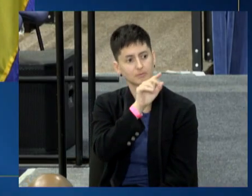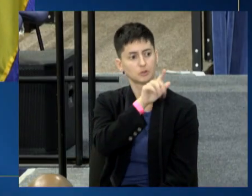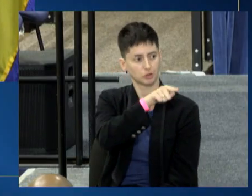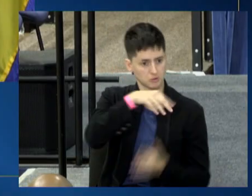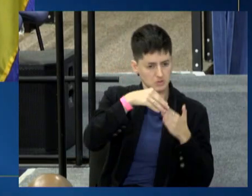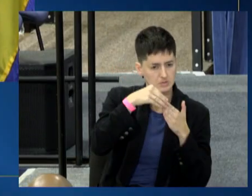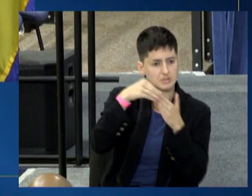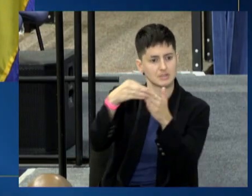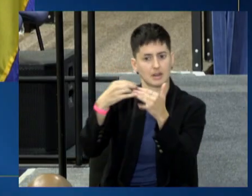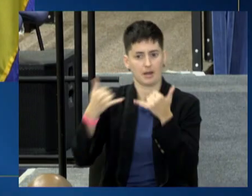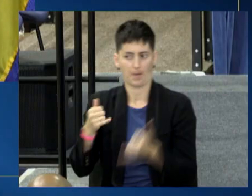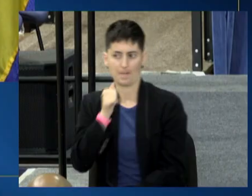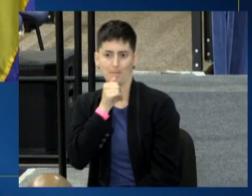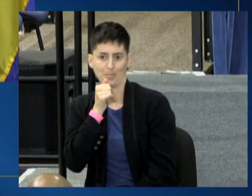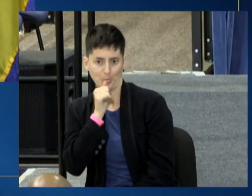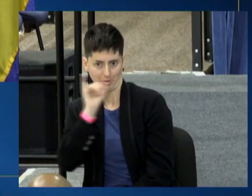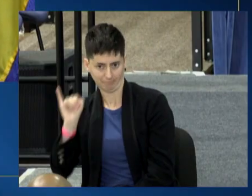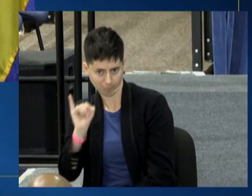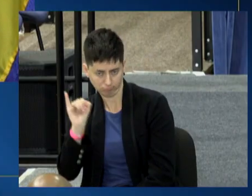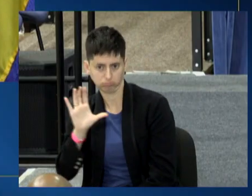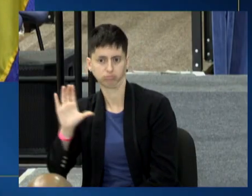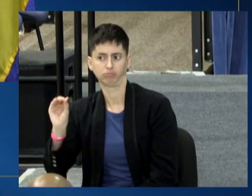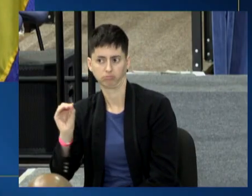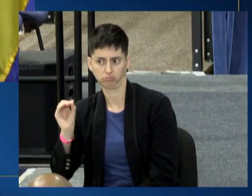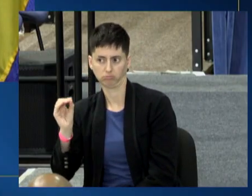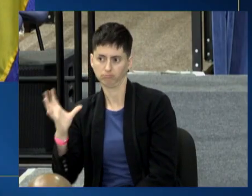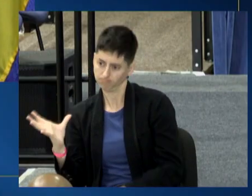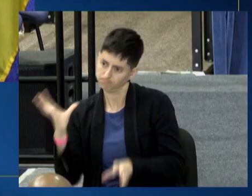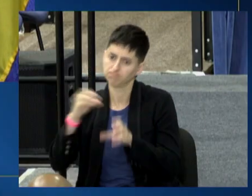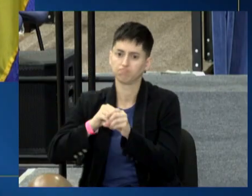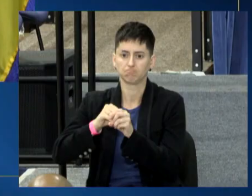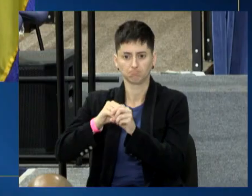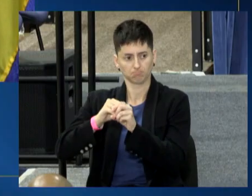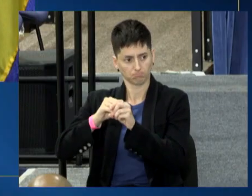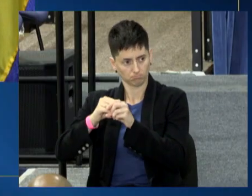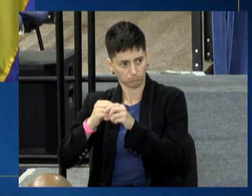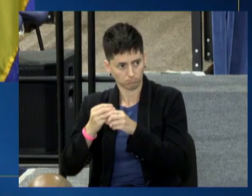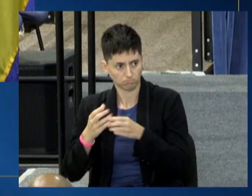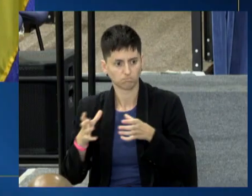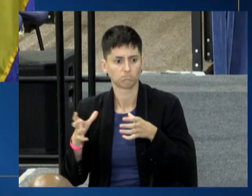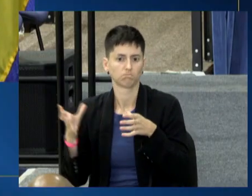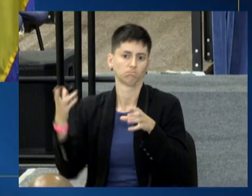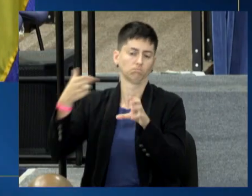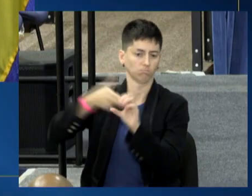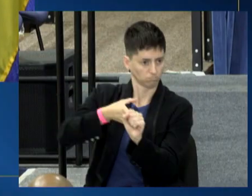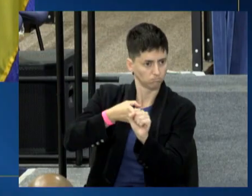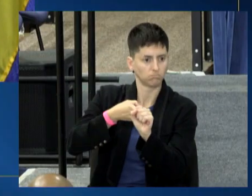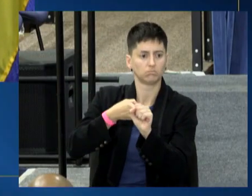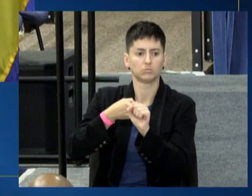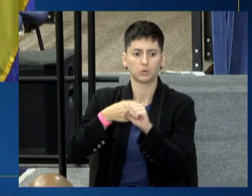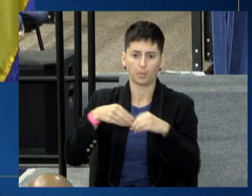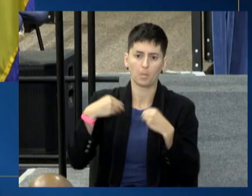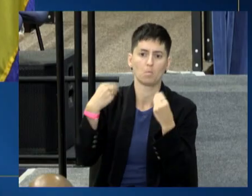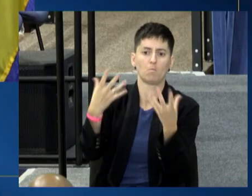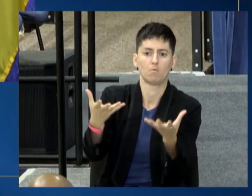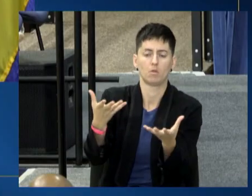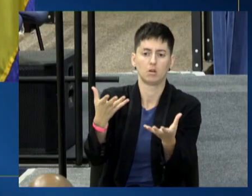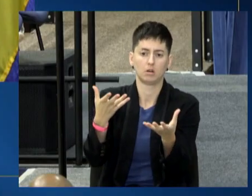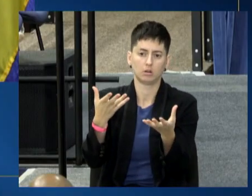to over 150 million Americans. Cancer centers and oncology practices have joined this effort and